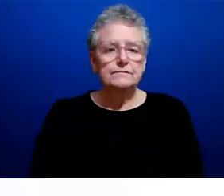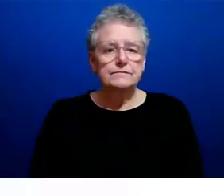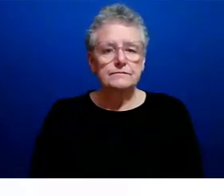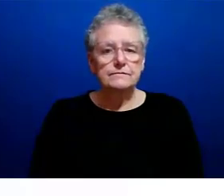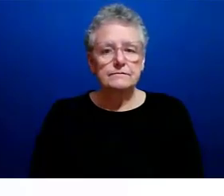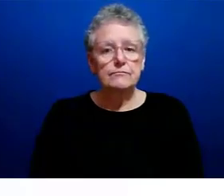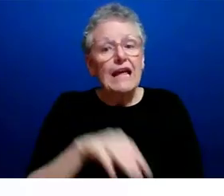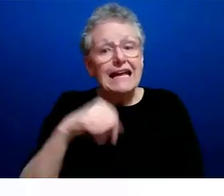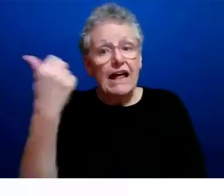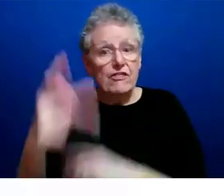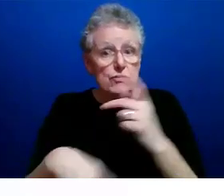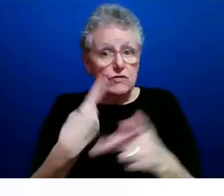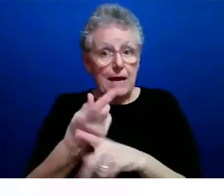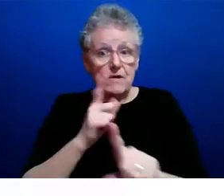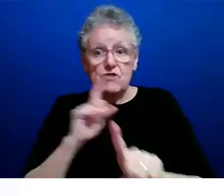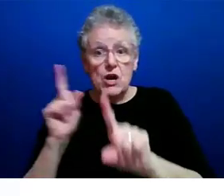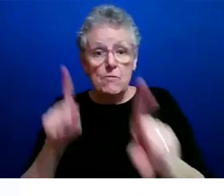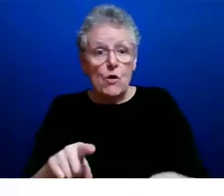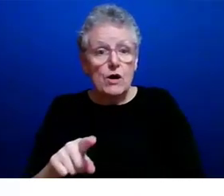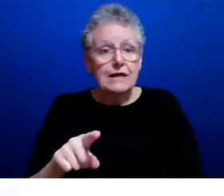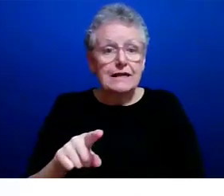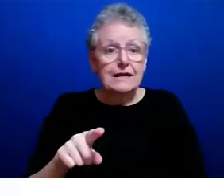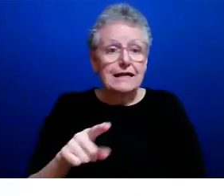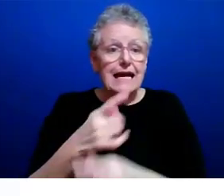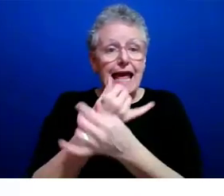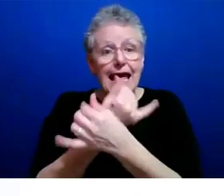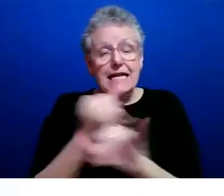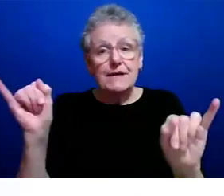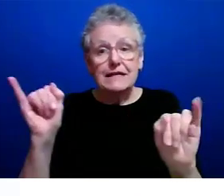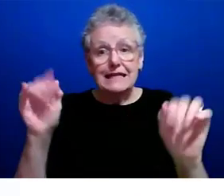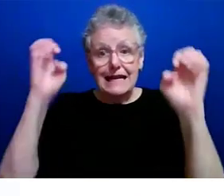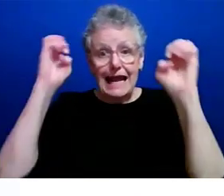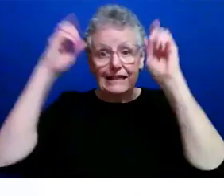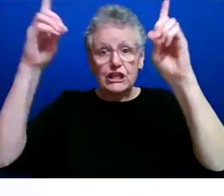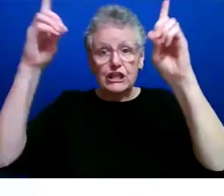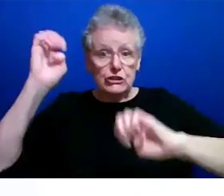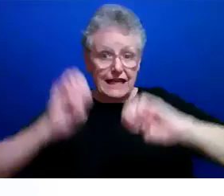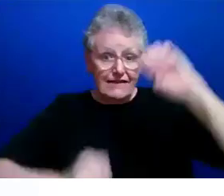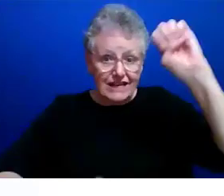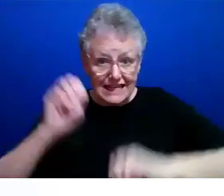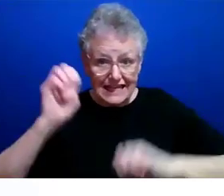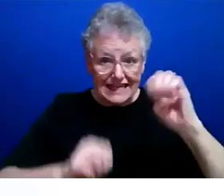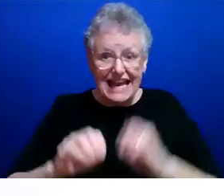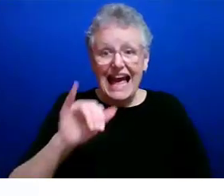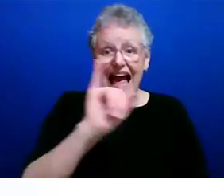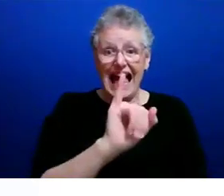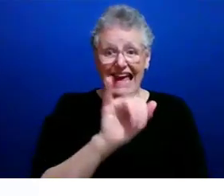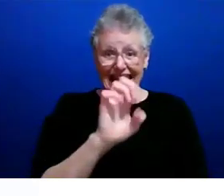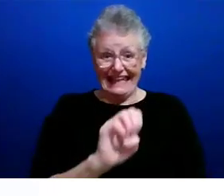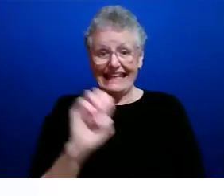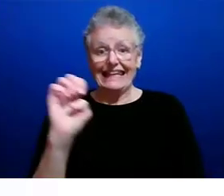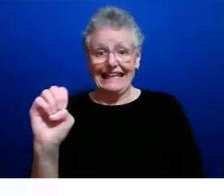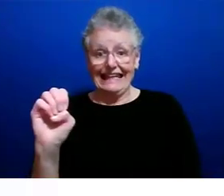Another type of report is an independent educational evaluation, or IEE.